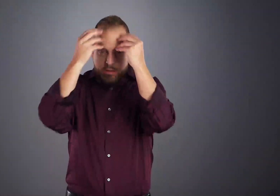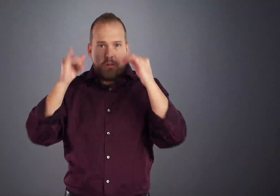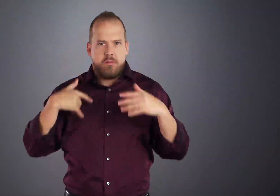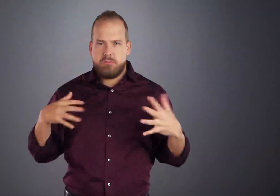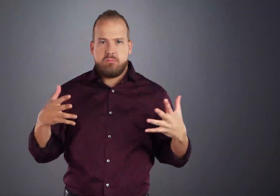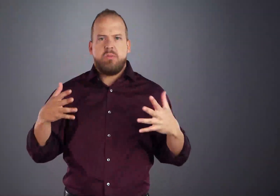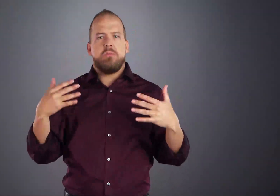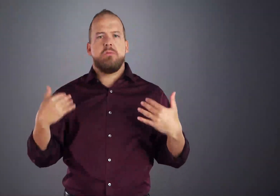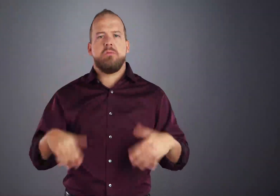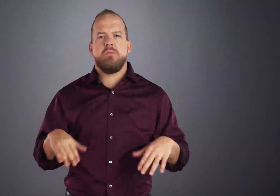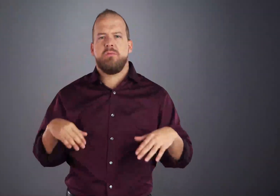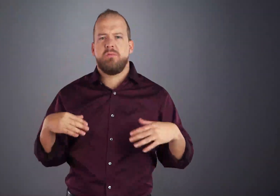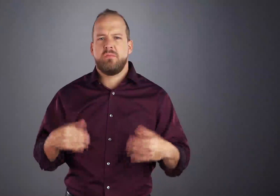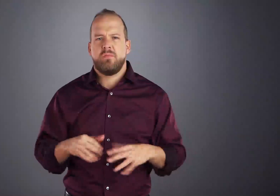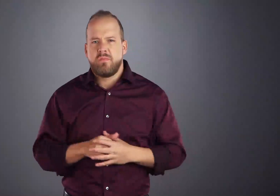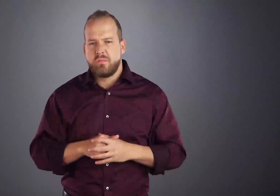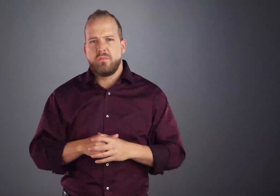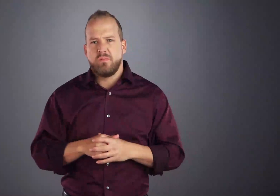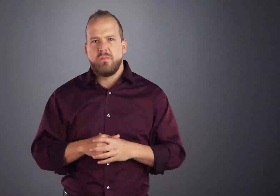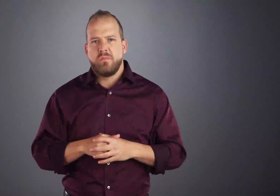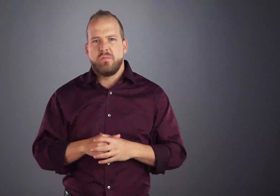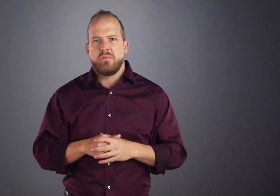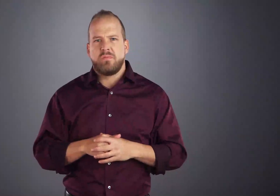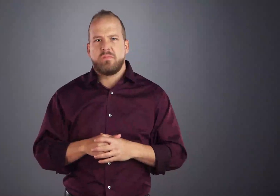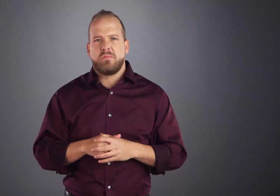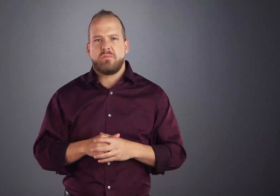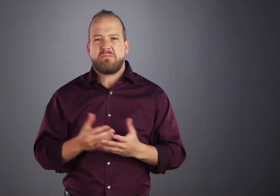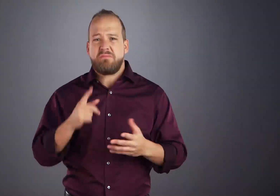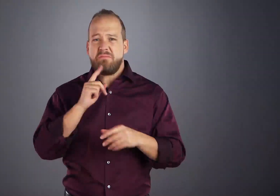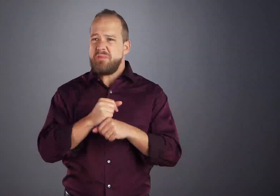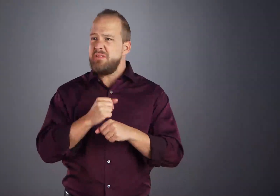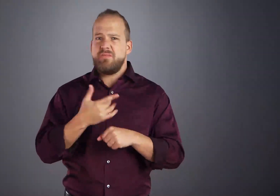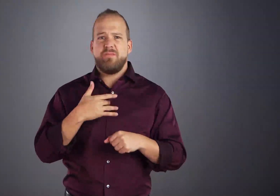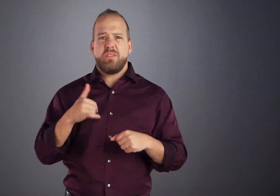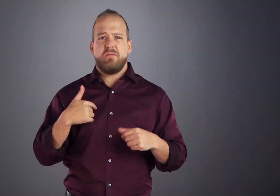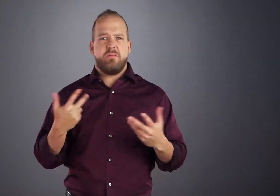I hardly dared cross the street, lest I collapse and be run down